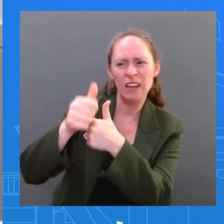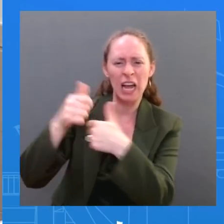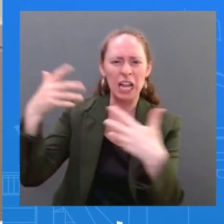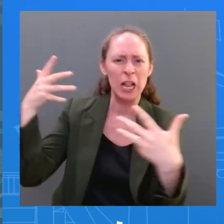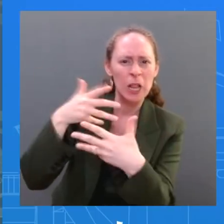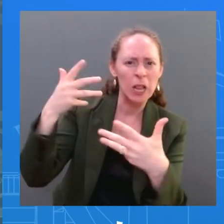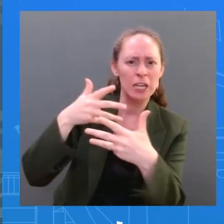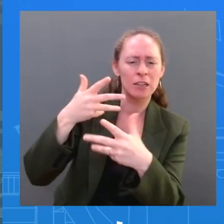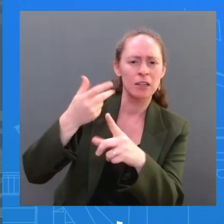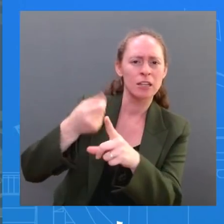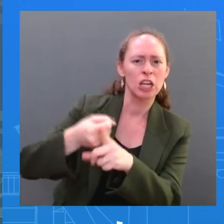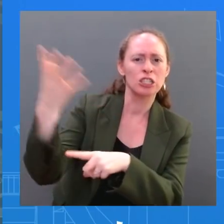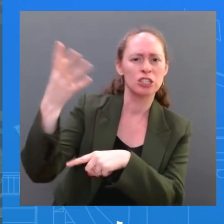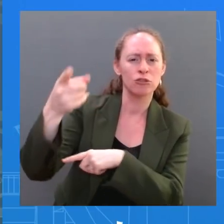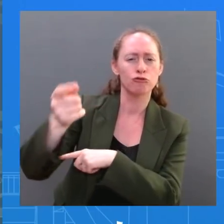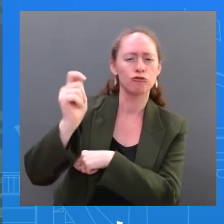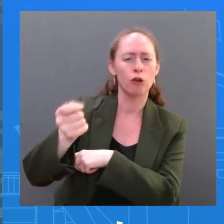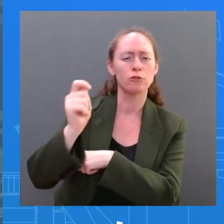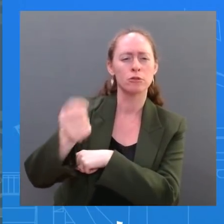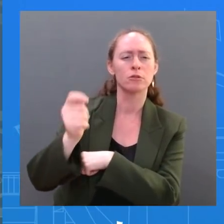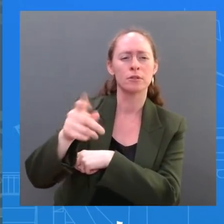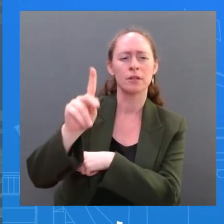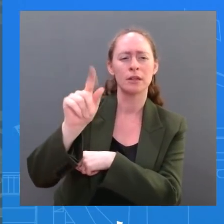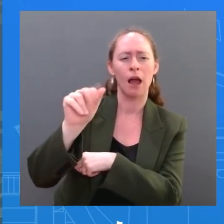Ms. Jean-Pierre: We have been pretty clear on this, the President has been very clear,